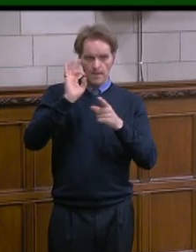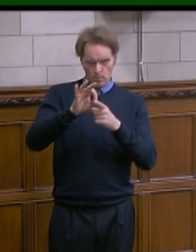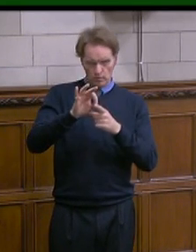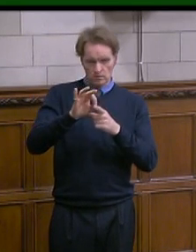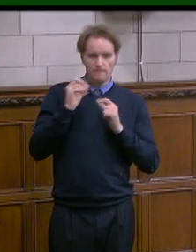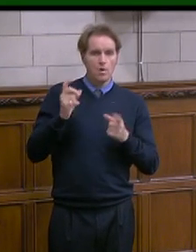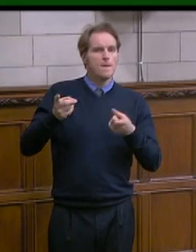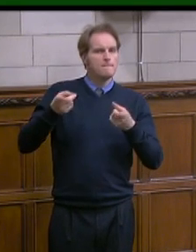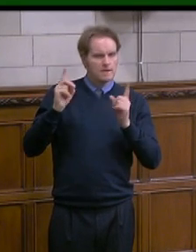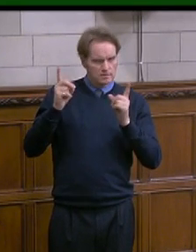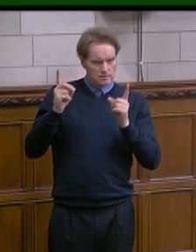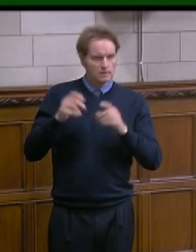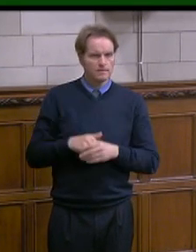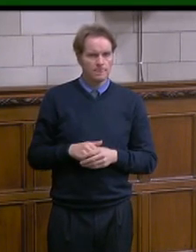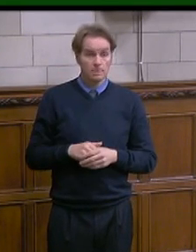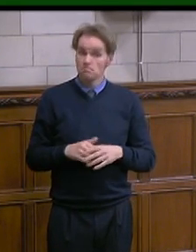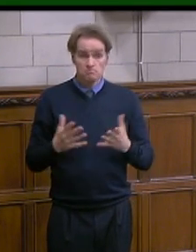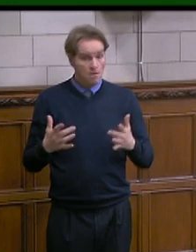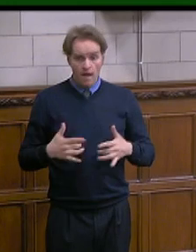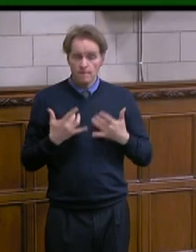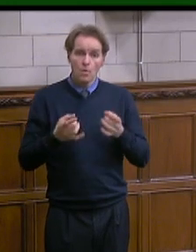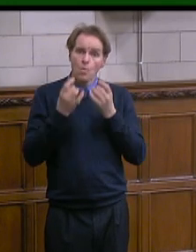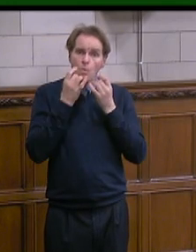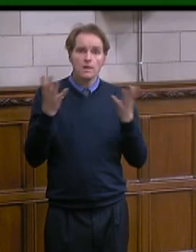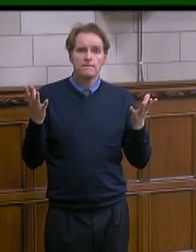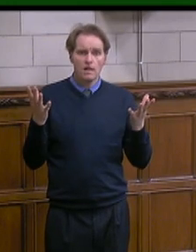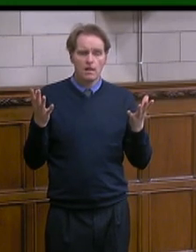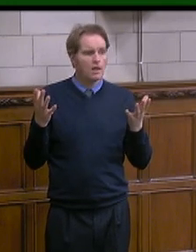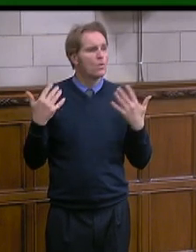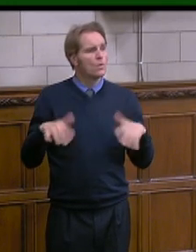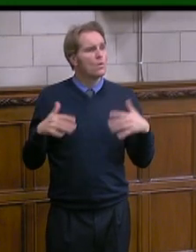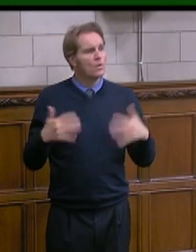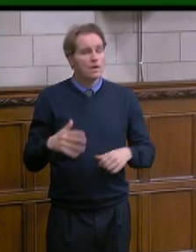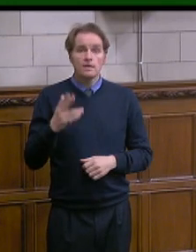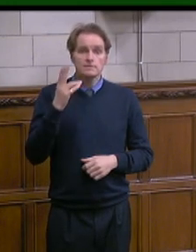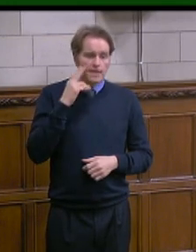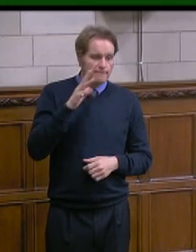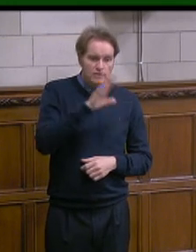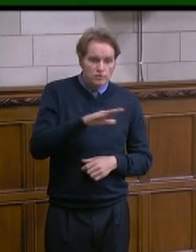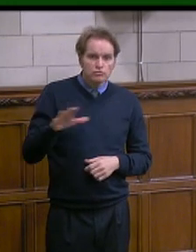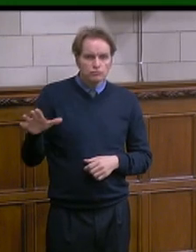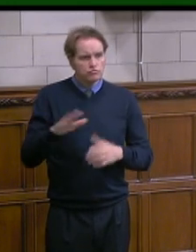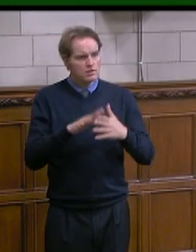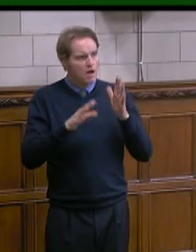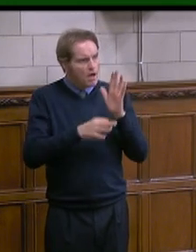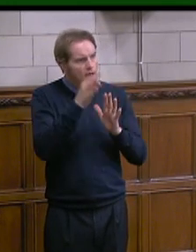It is wonderful that deaf people and deaf children are exceeding what has been achieved